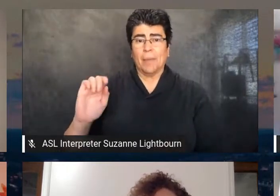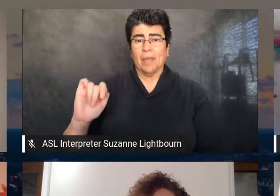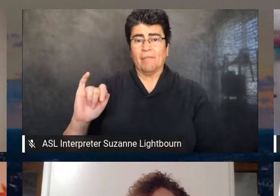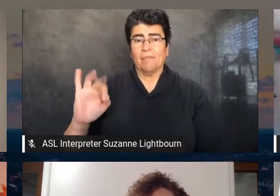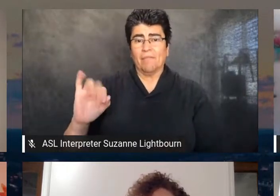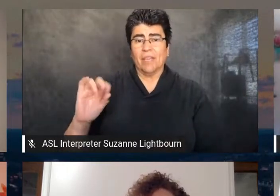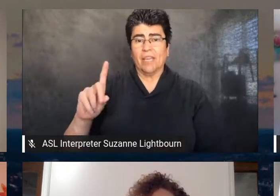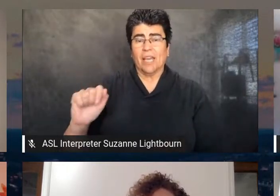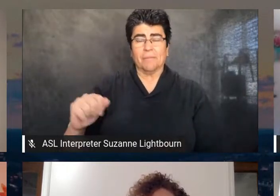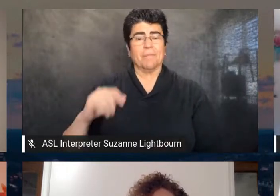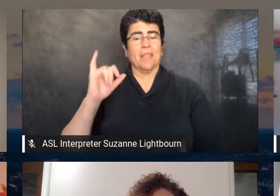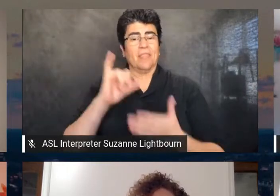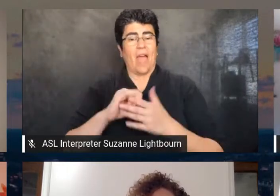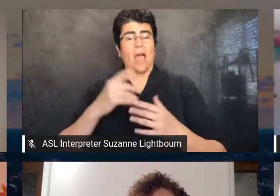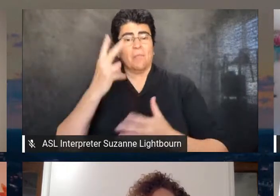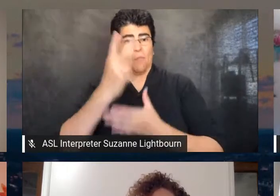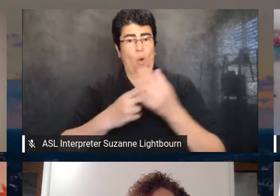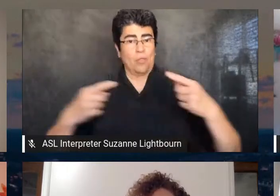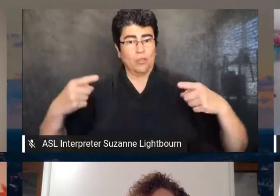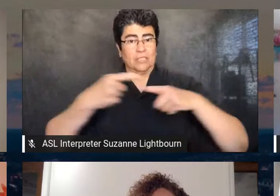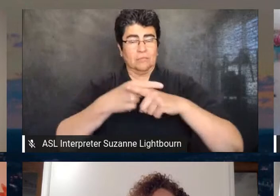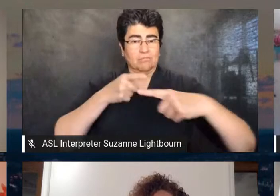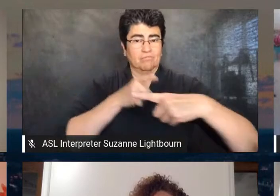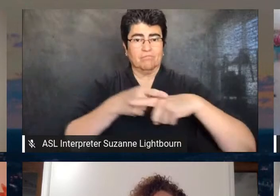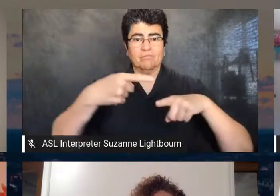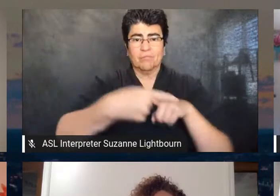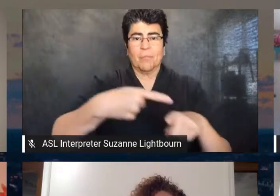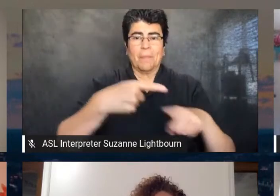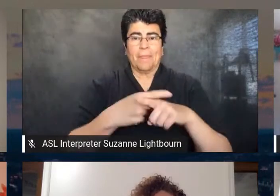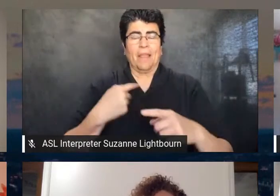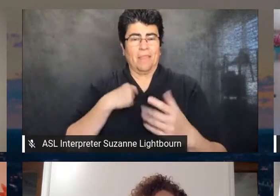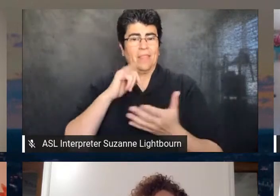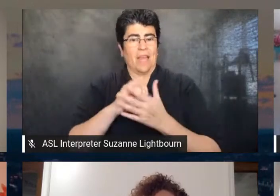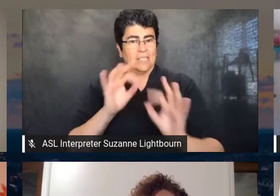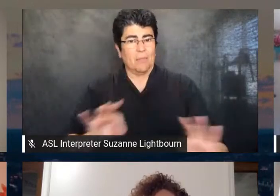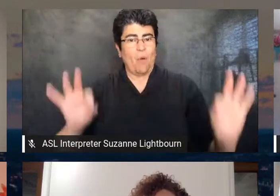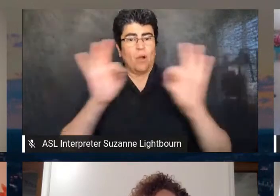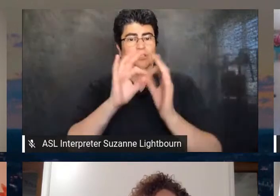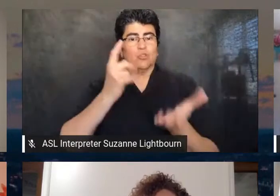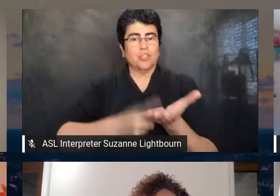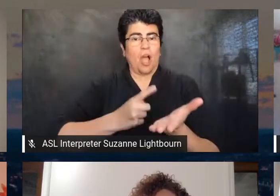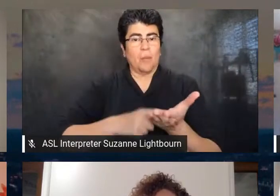those intersections are very important to talk about because when we do talk about representation,